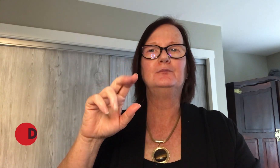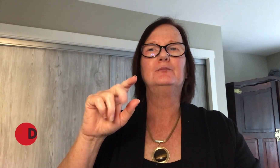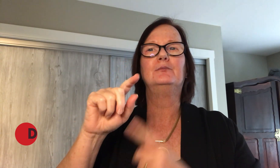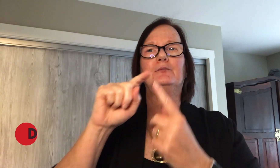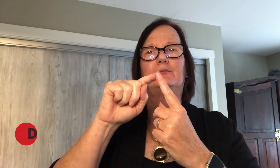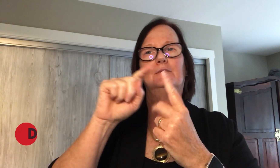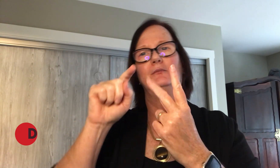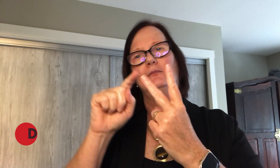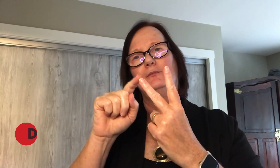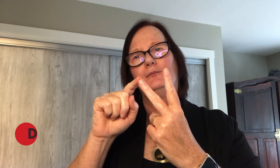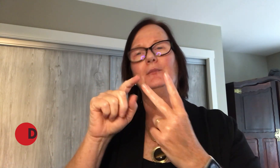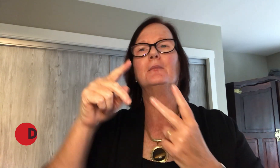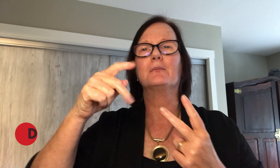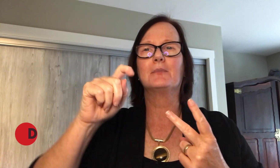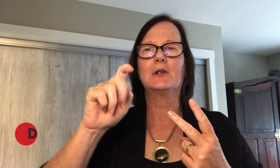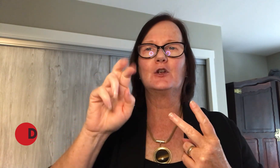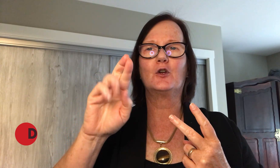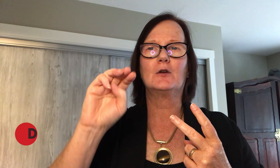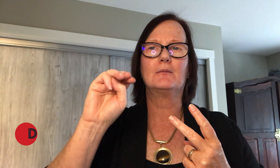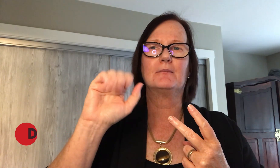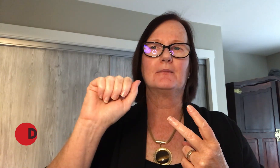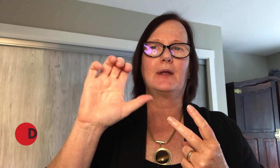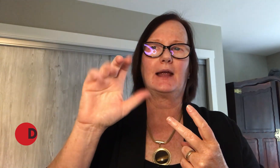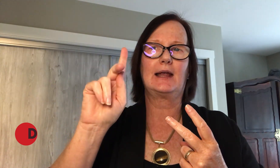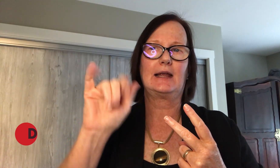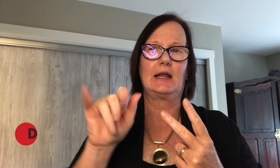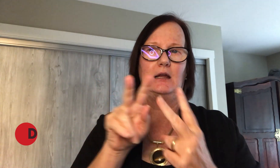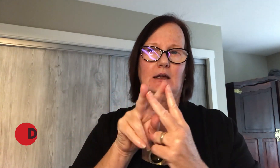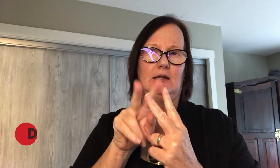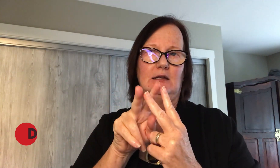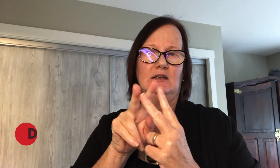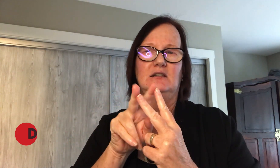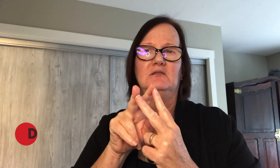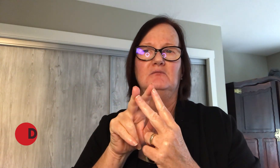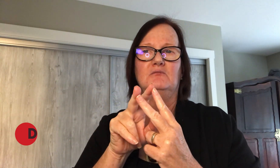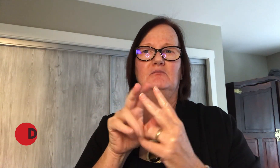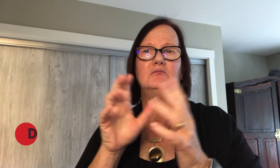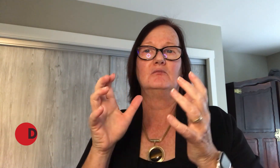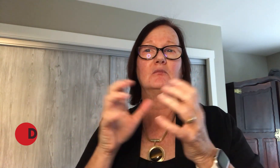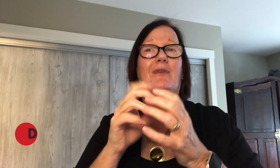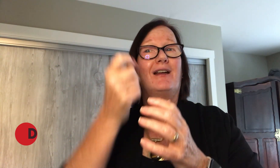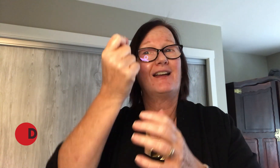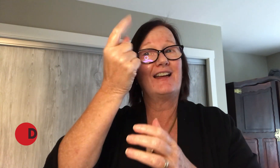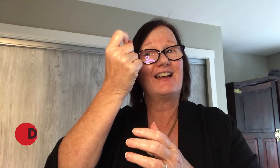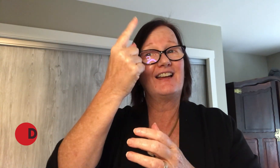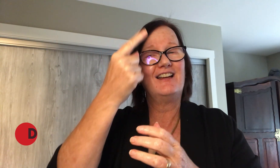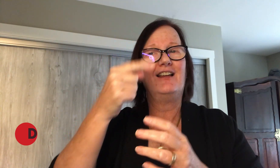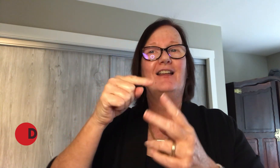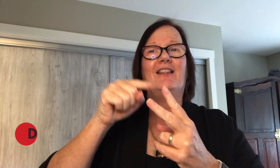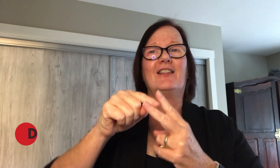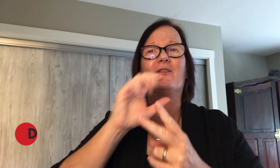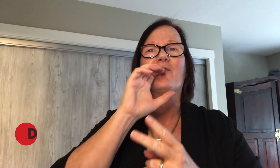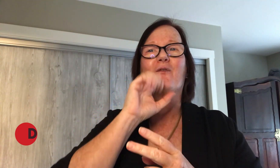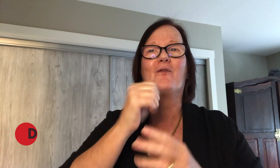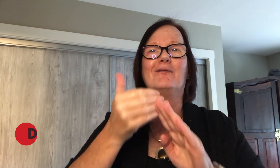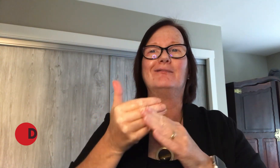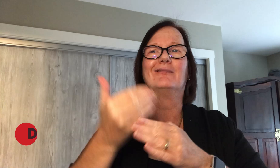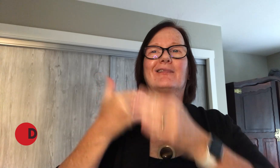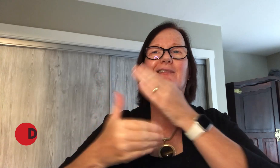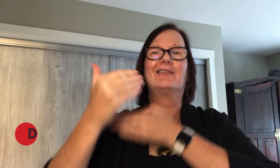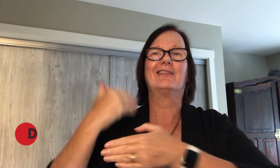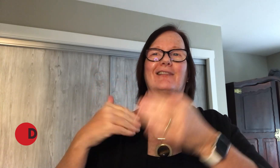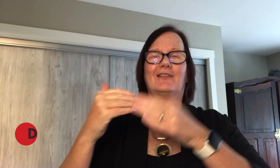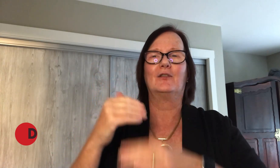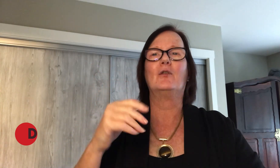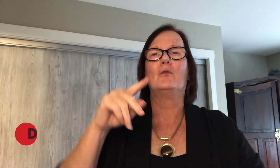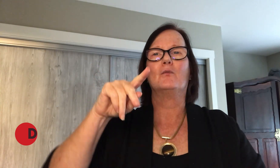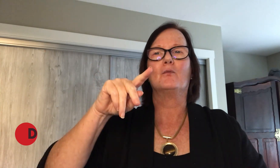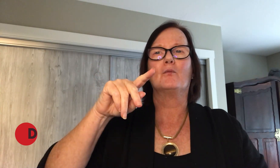They were previously known as Progressive Conservative and Reform